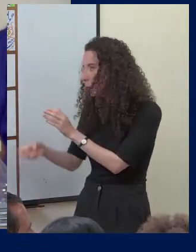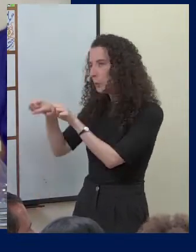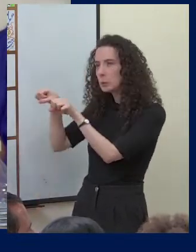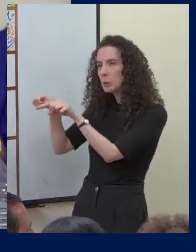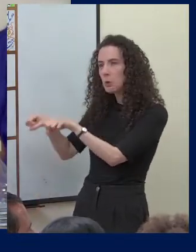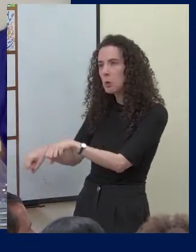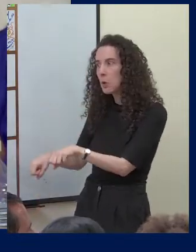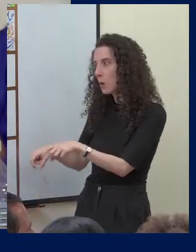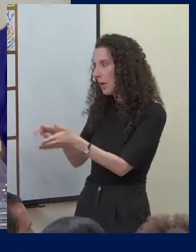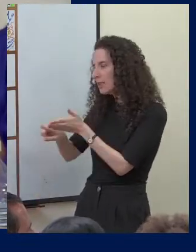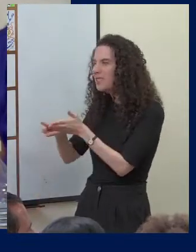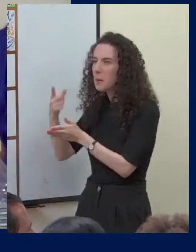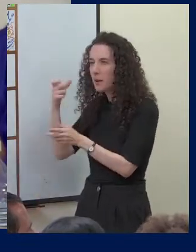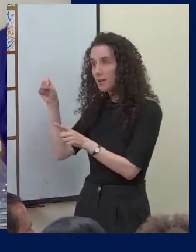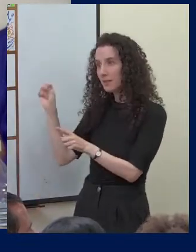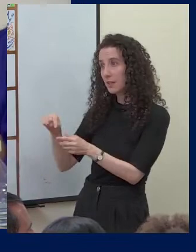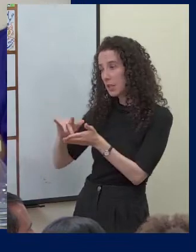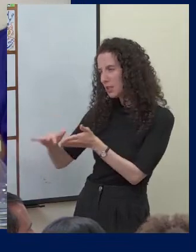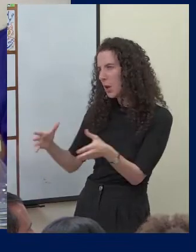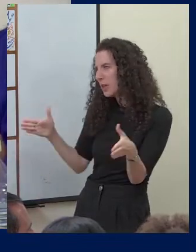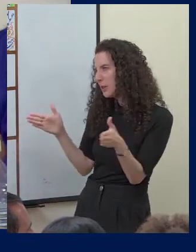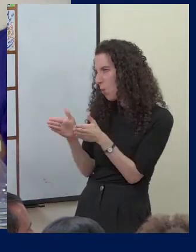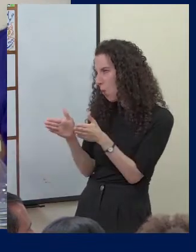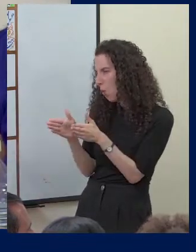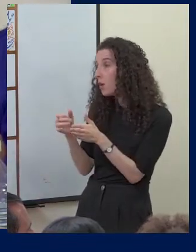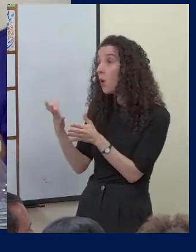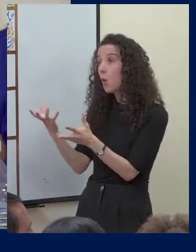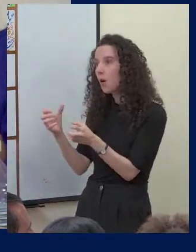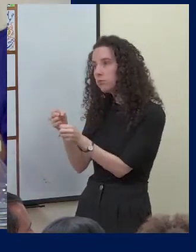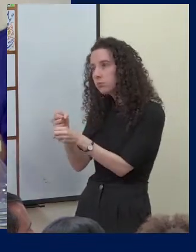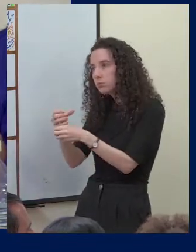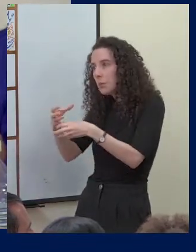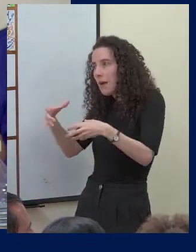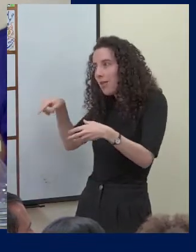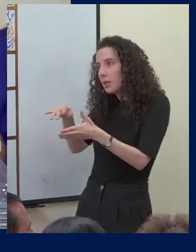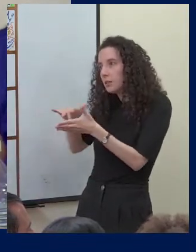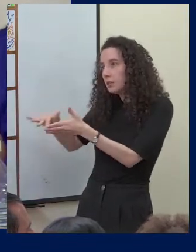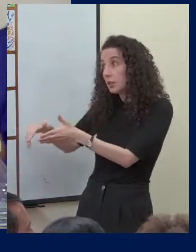a smaller study, expanding that study and making it and training other programs to sink